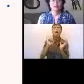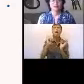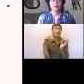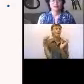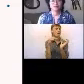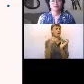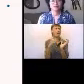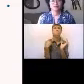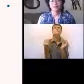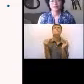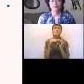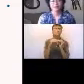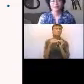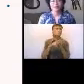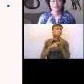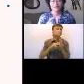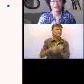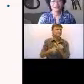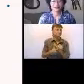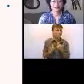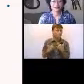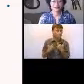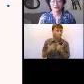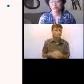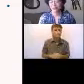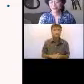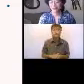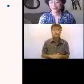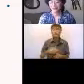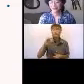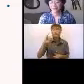exist. Another to add to stock photos. Often it can